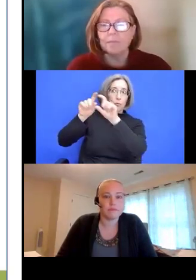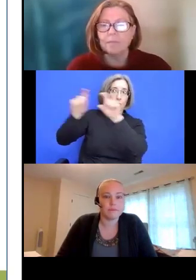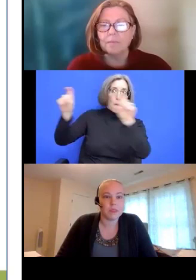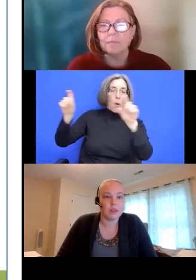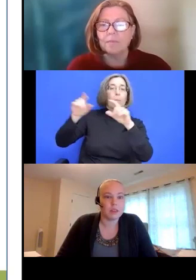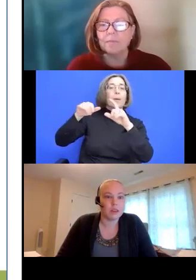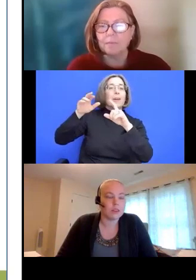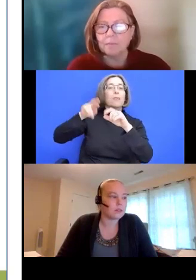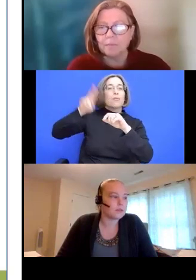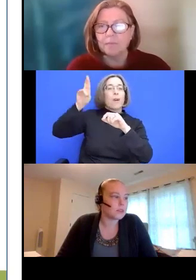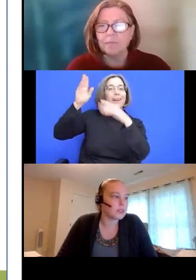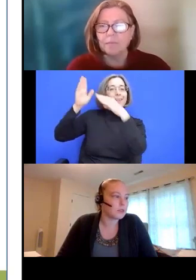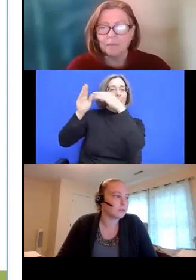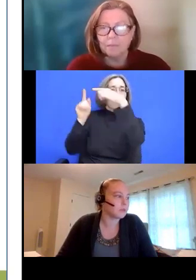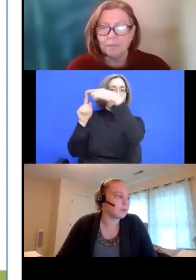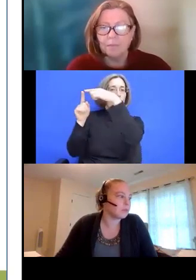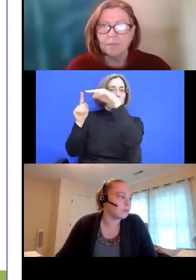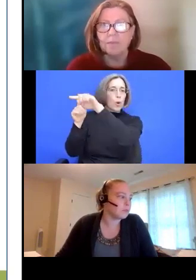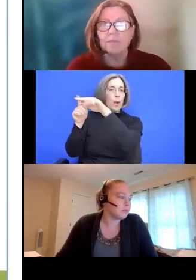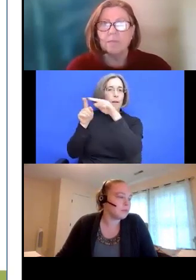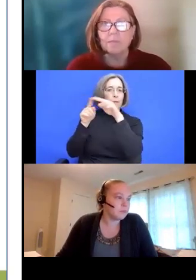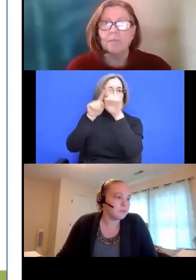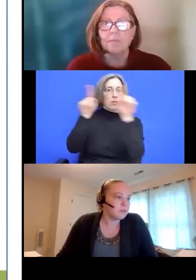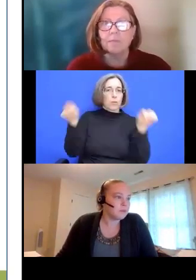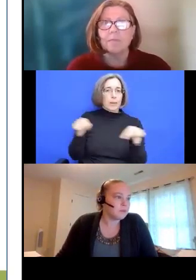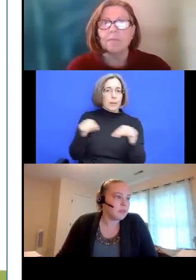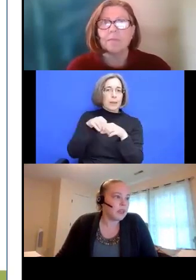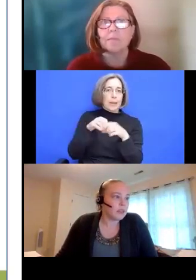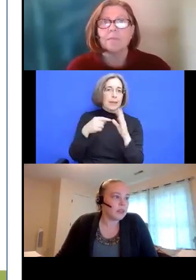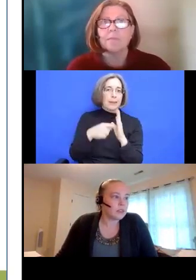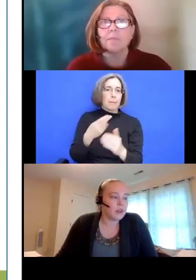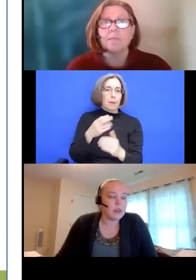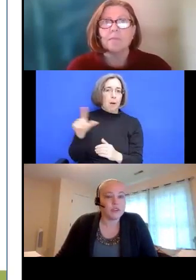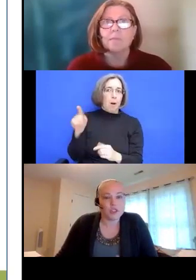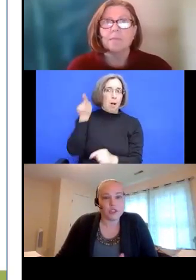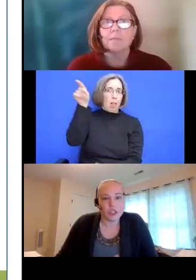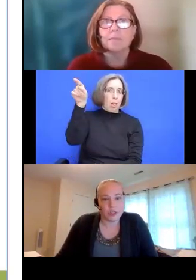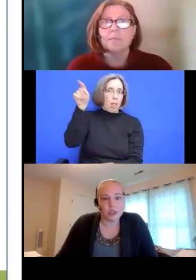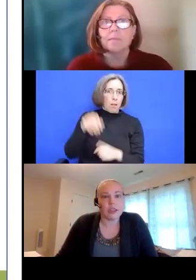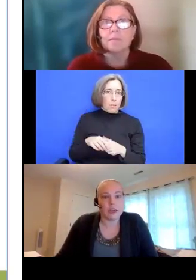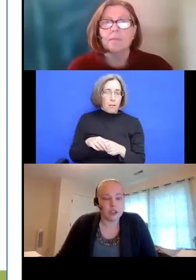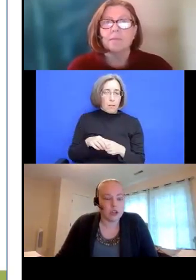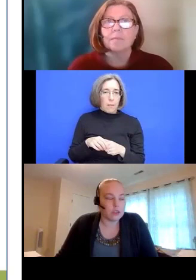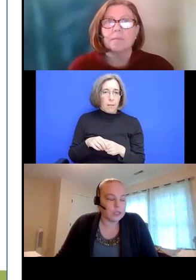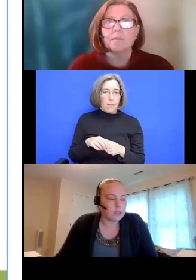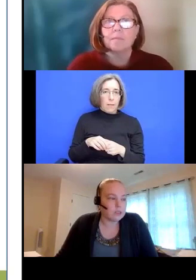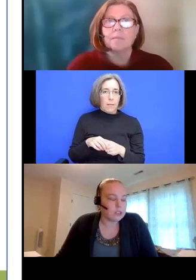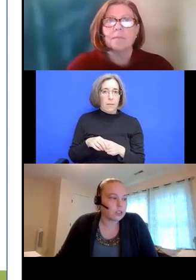Jade Blevins: Yeah. Joe Schumaker: When you go into the exhibit hall. Jade Blevins: Yeah, and if you're searching, Electronic Research--